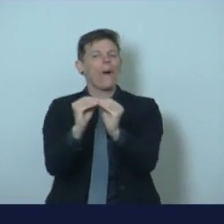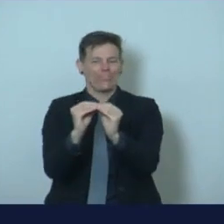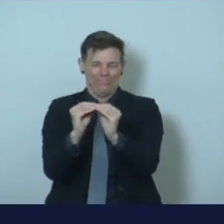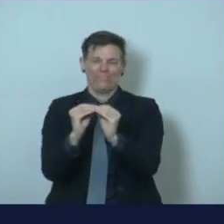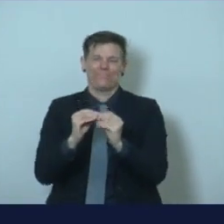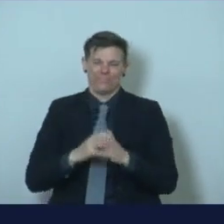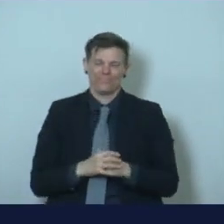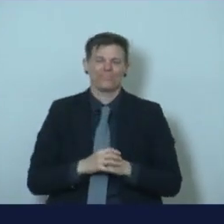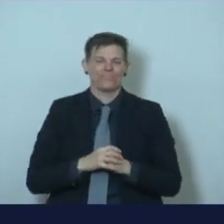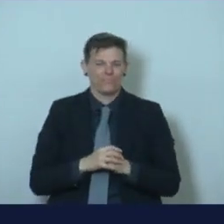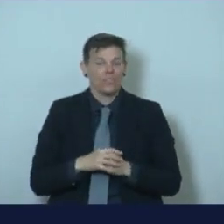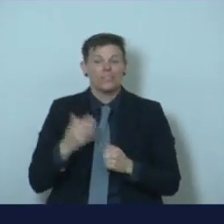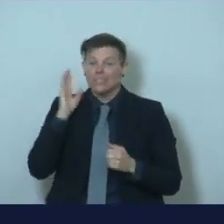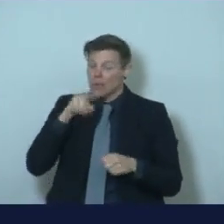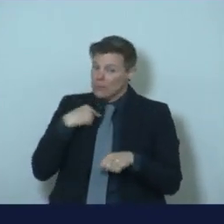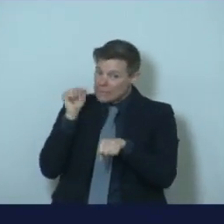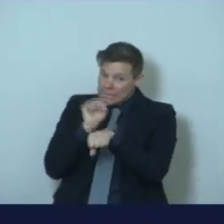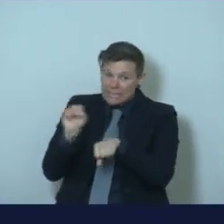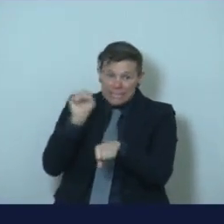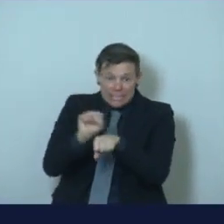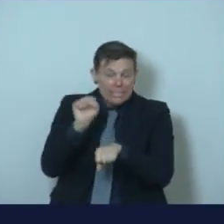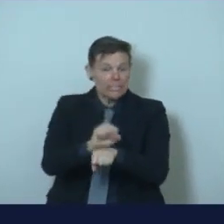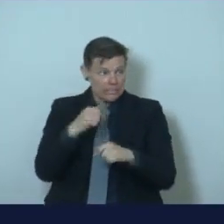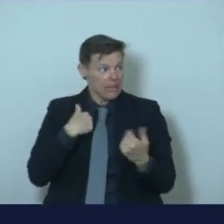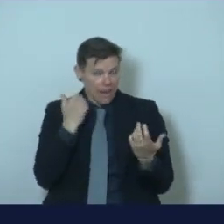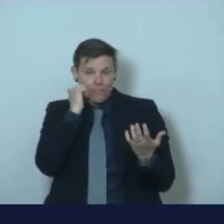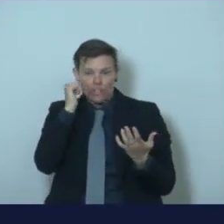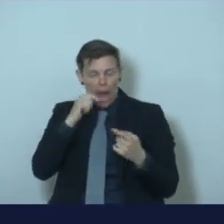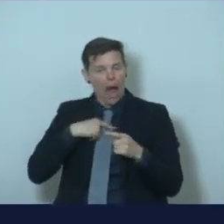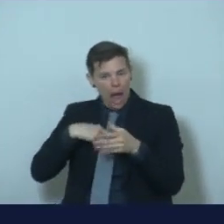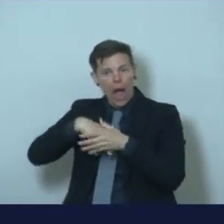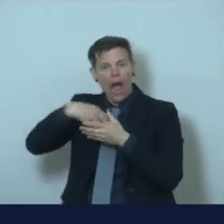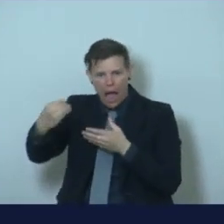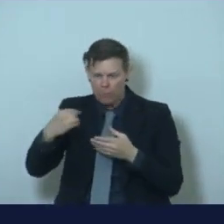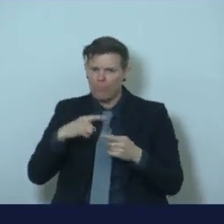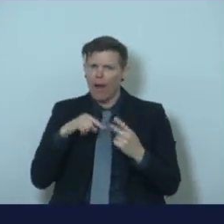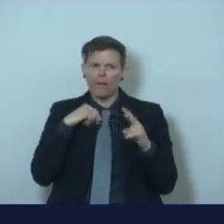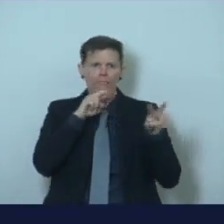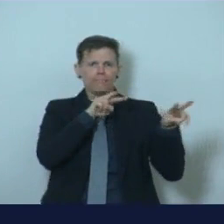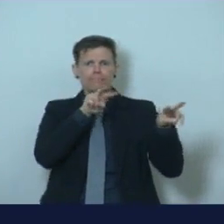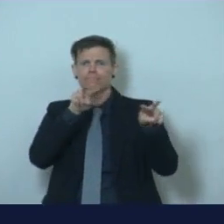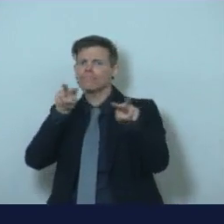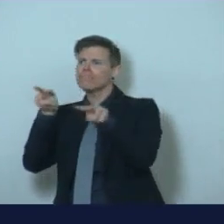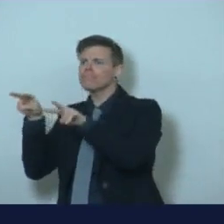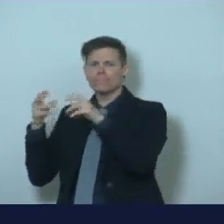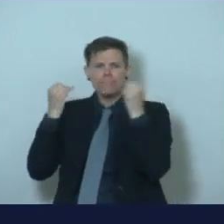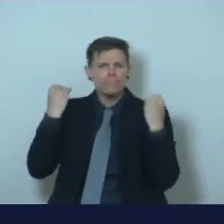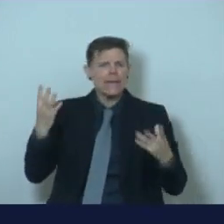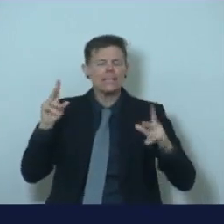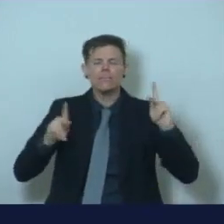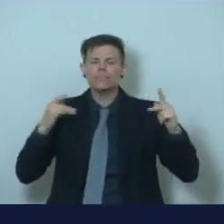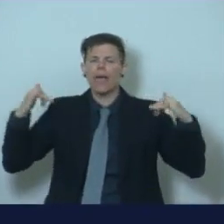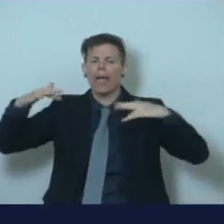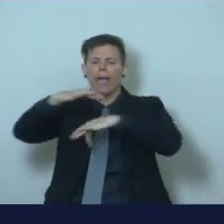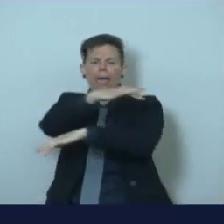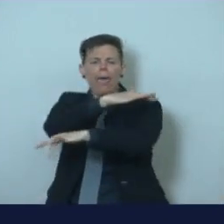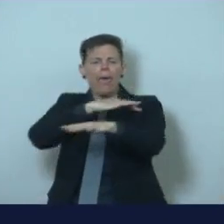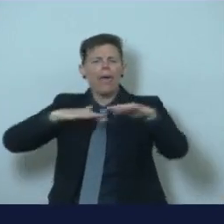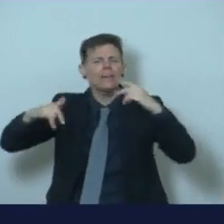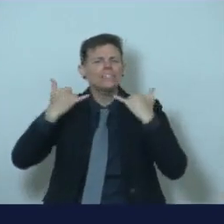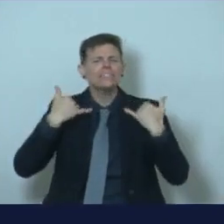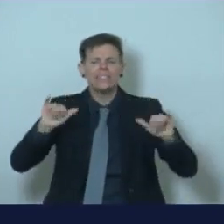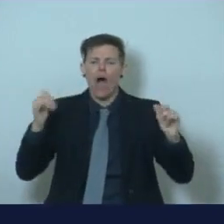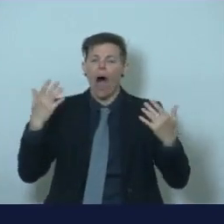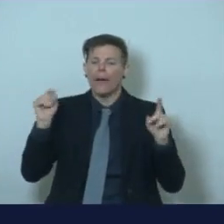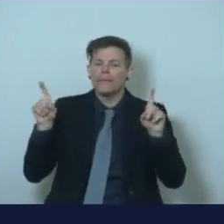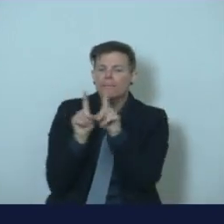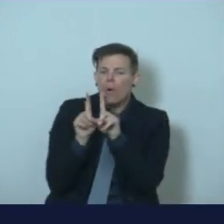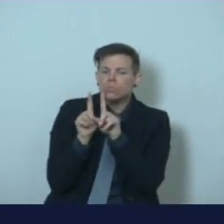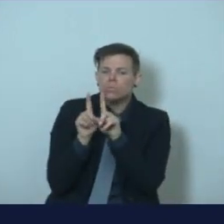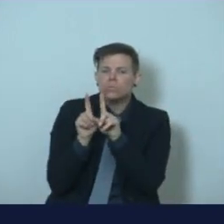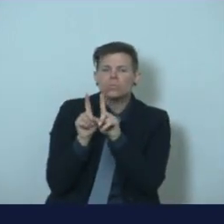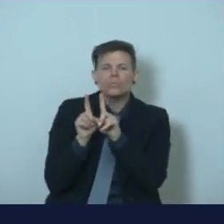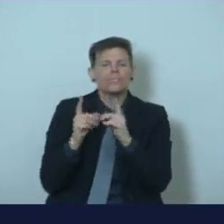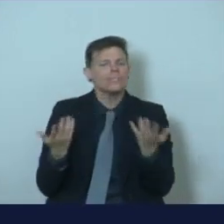WHEN I AM OUT, IT DOESN'T MEAN HOWEVER THAT WE'RE NOT WORKING AND BUT WHEN I AM OUT, I HAVE TO SAY, THAT I AM SEEING FAR TOO MANY NEW MEXICANS.